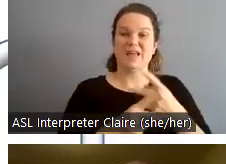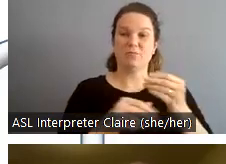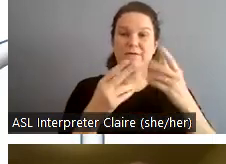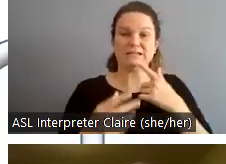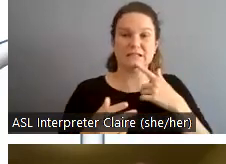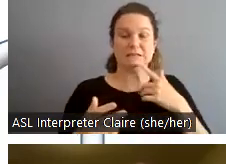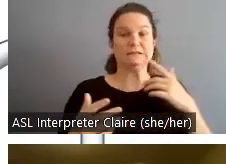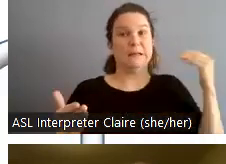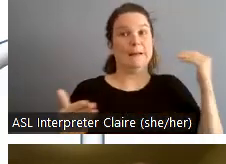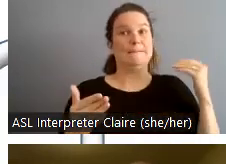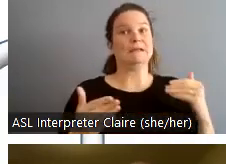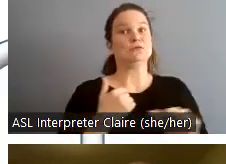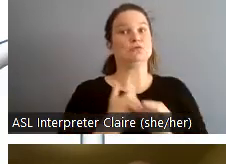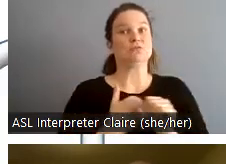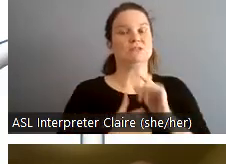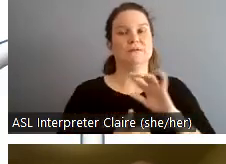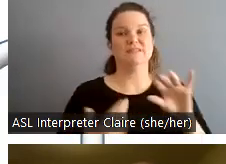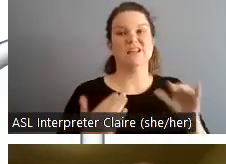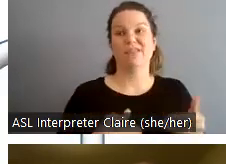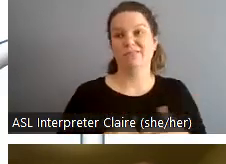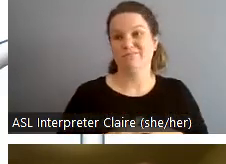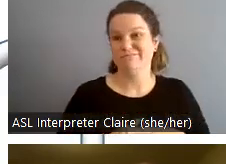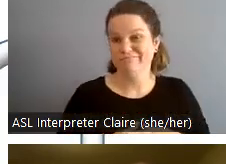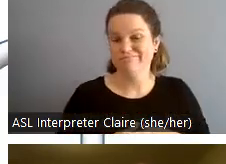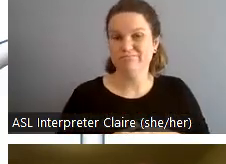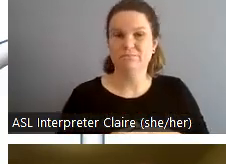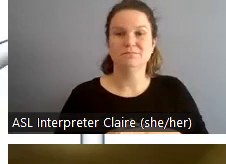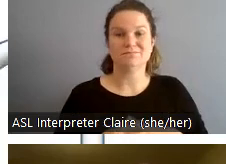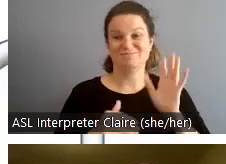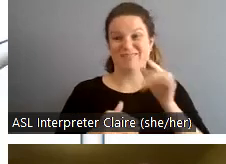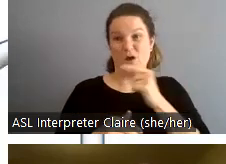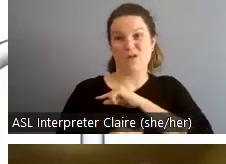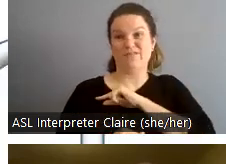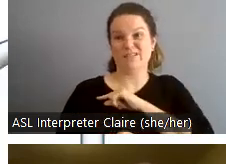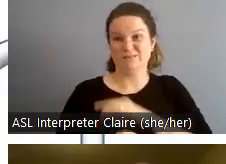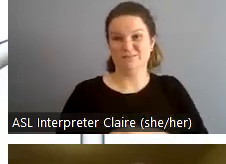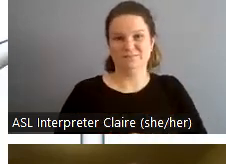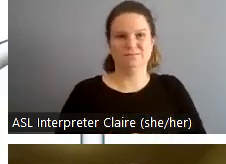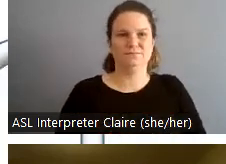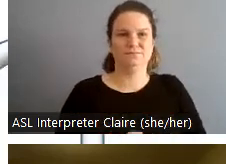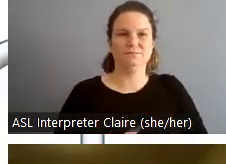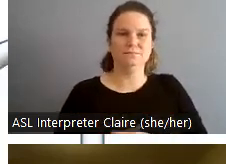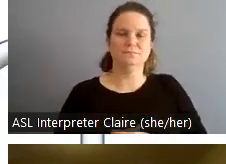imminent danger of death or risk of death with a particular condition, that's going to qualify as a serious health